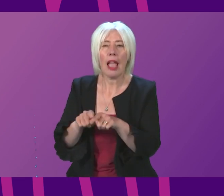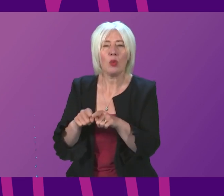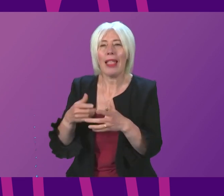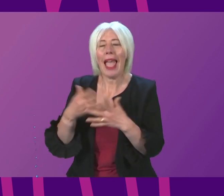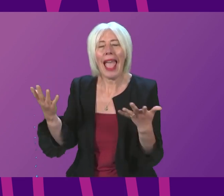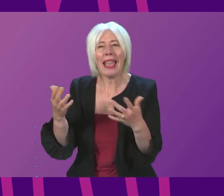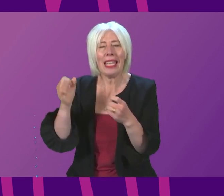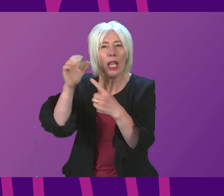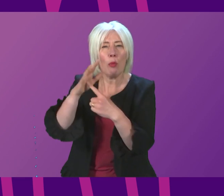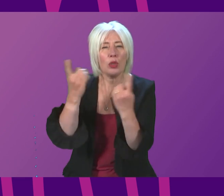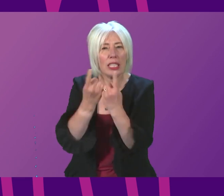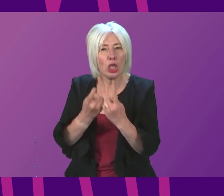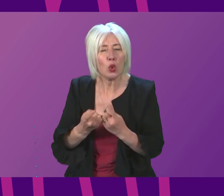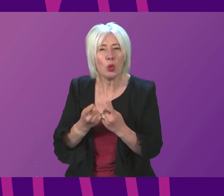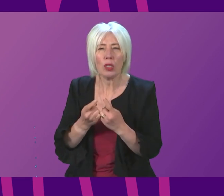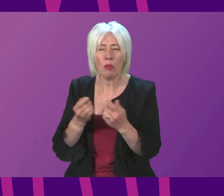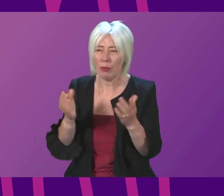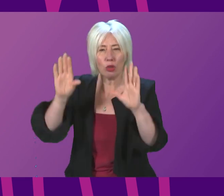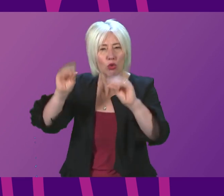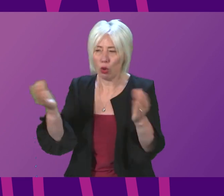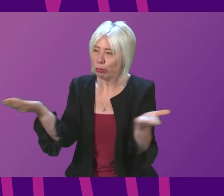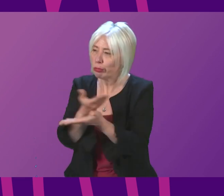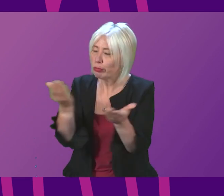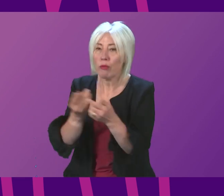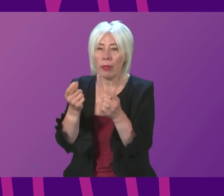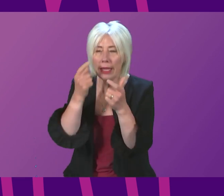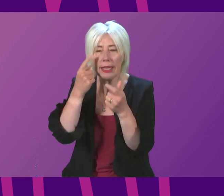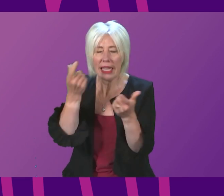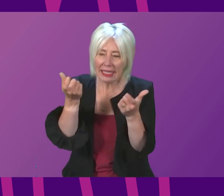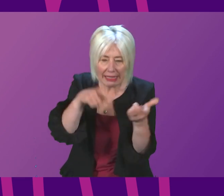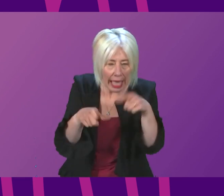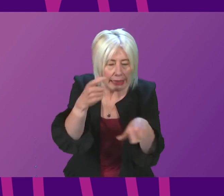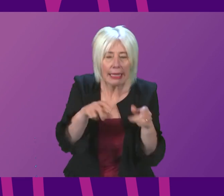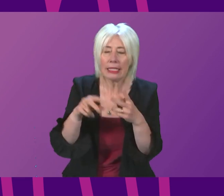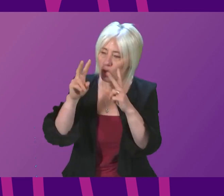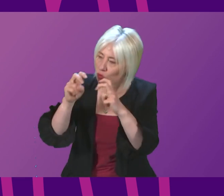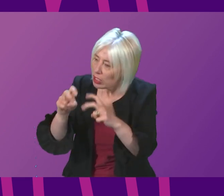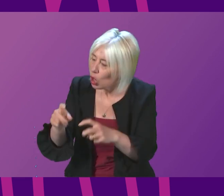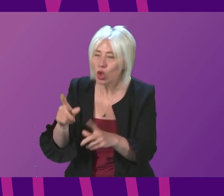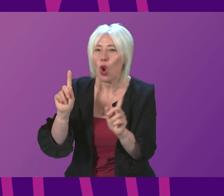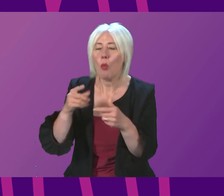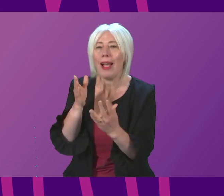of other important issues, including access for our scientists and researchers to the European Union’s horizon programme.